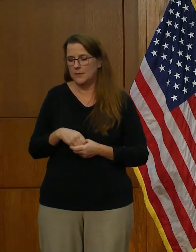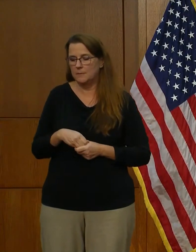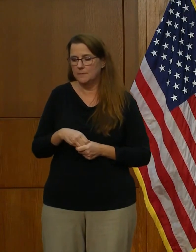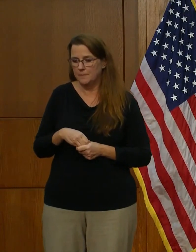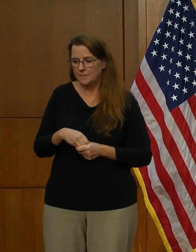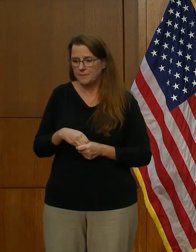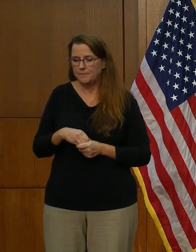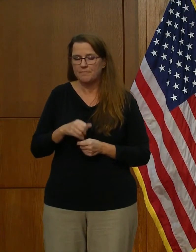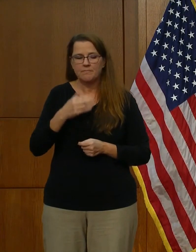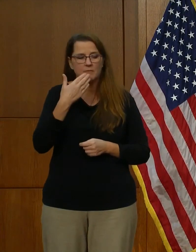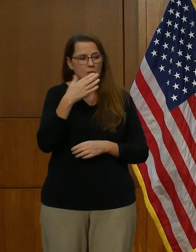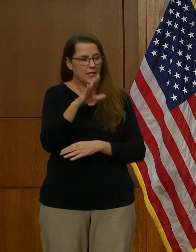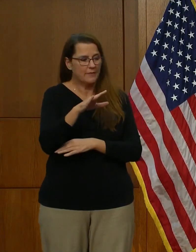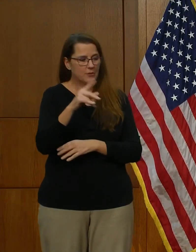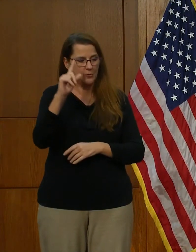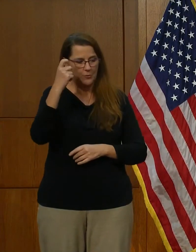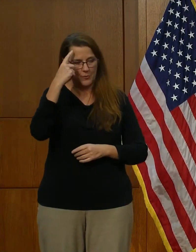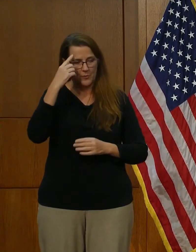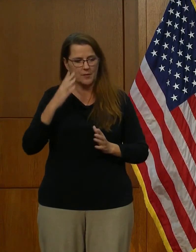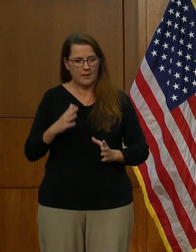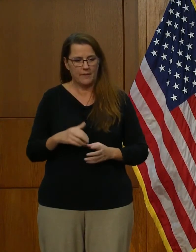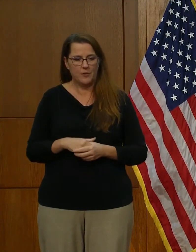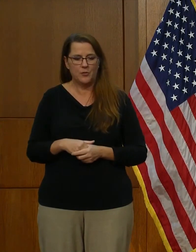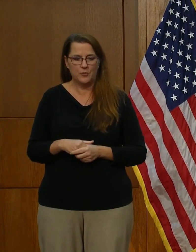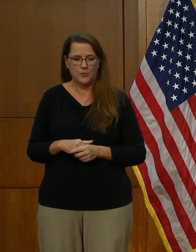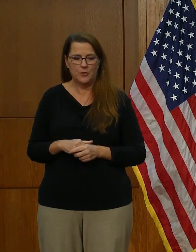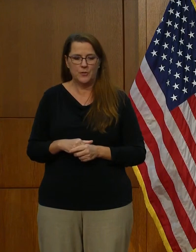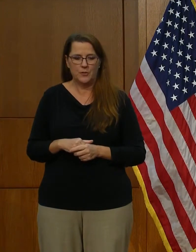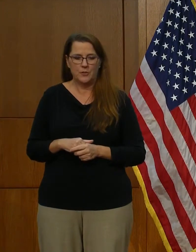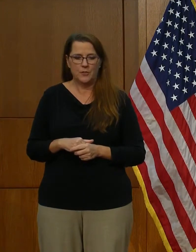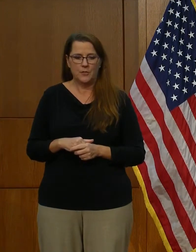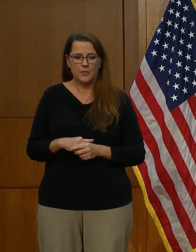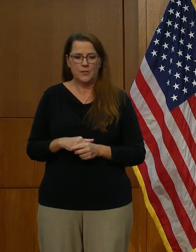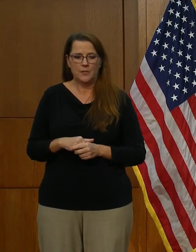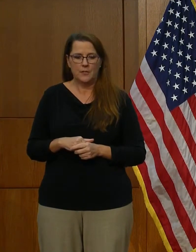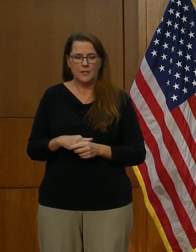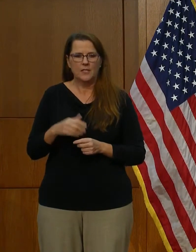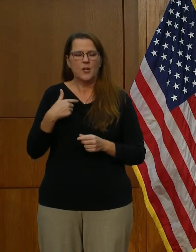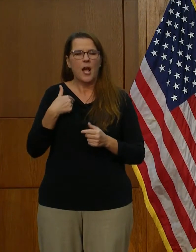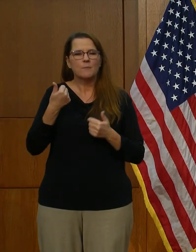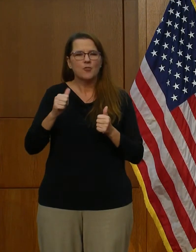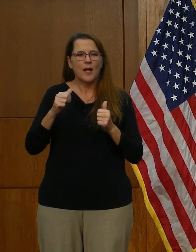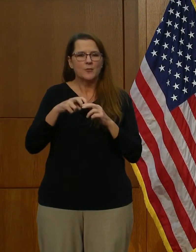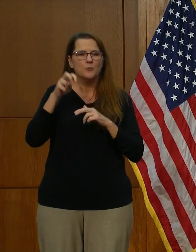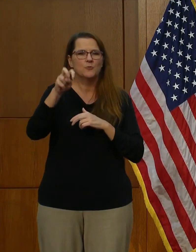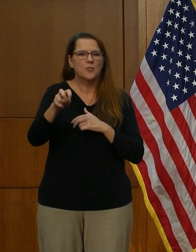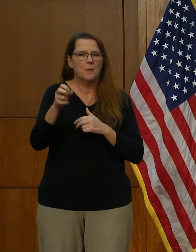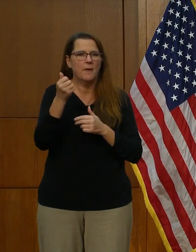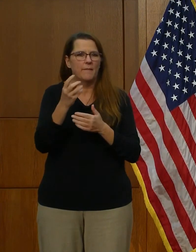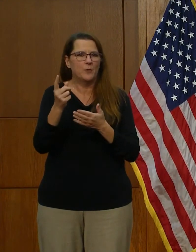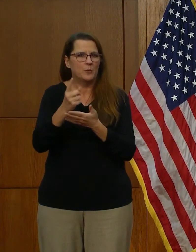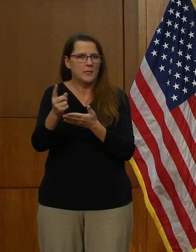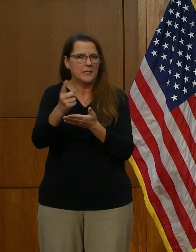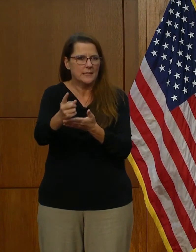ROANOKE TIMES. GOOD AFTERNOON,